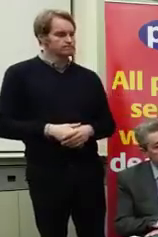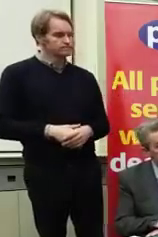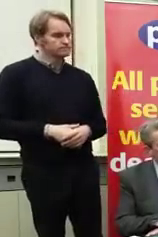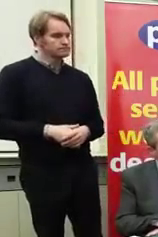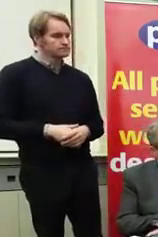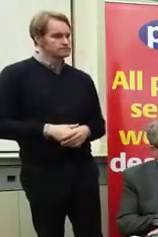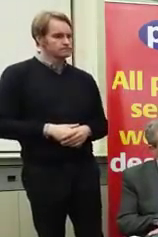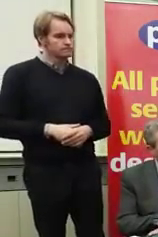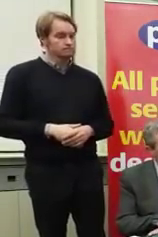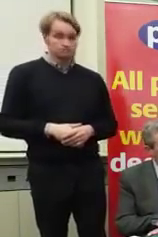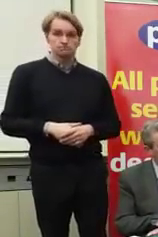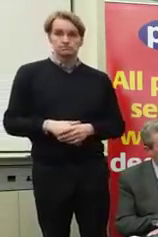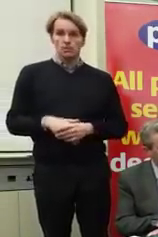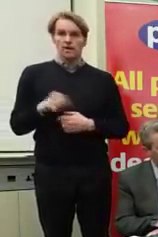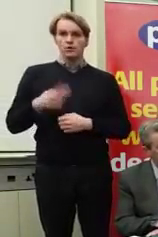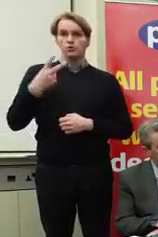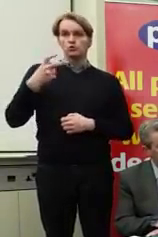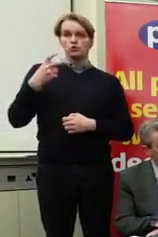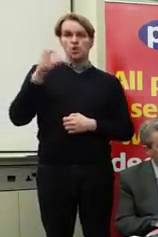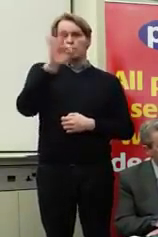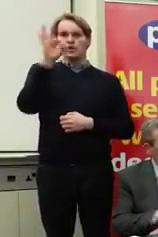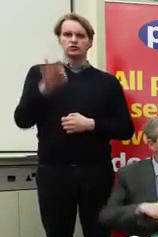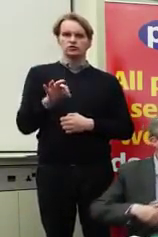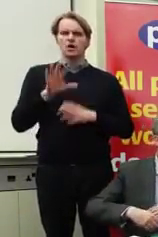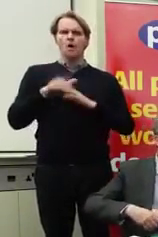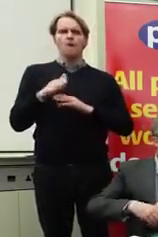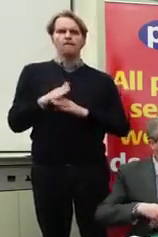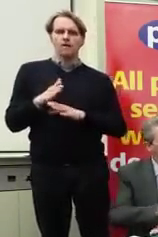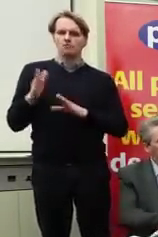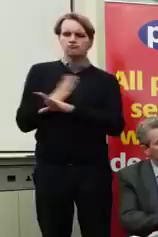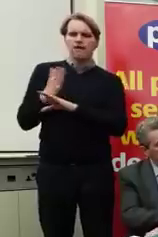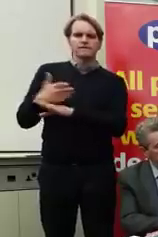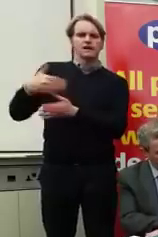we've got a couple of questions on privatisation, I know a key issue for